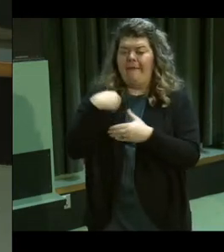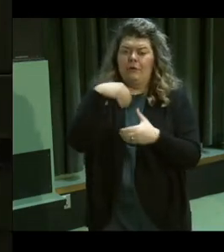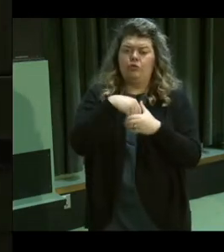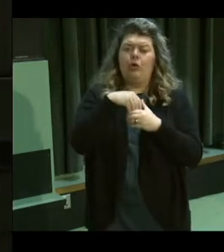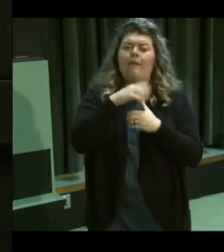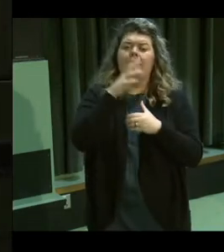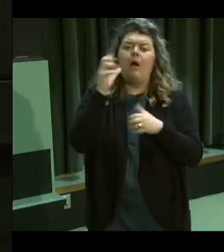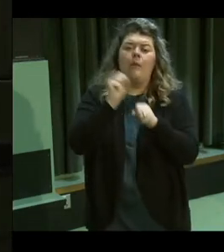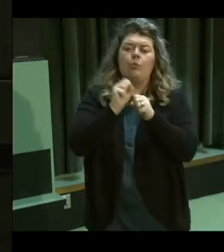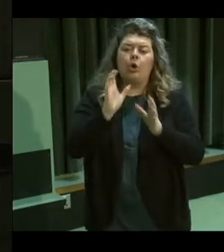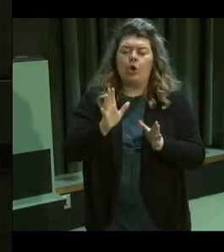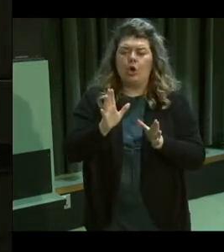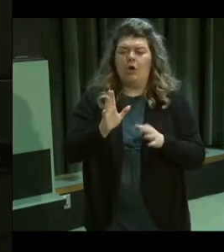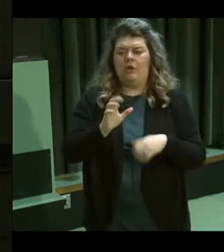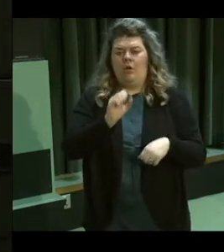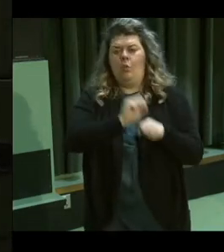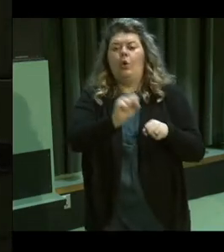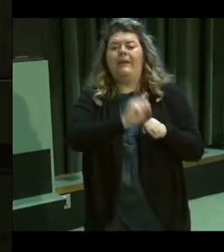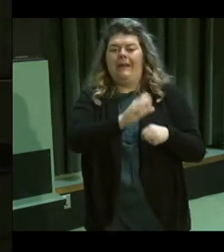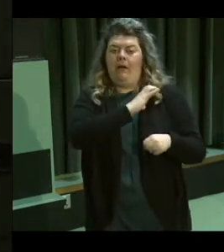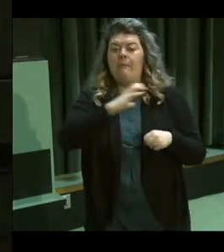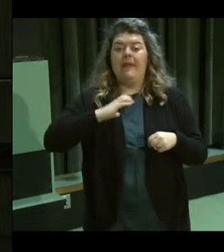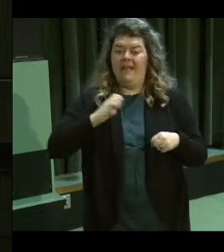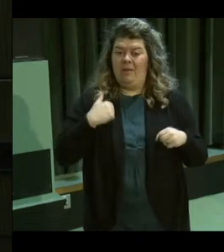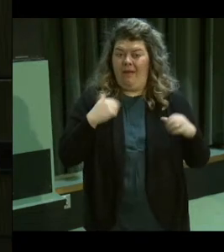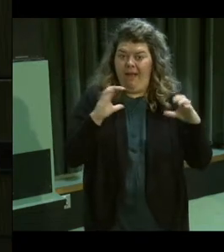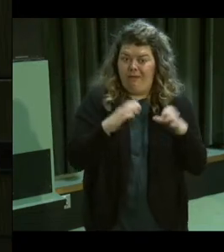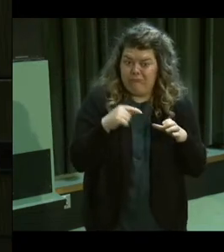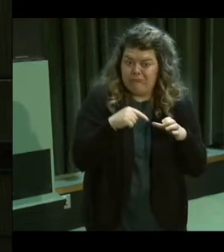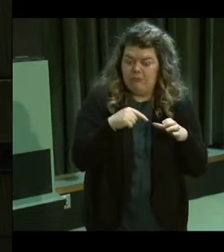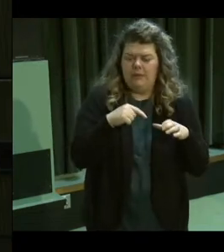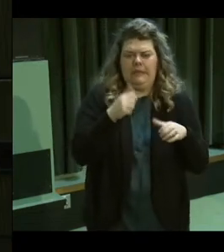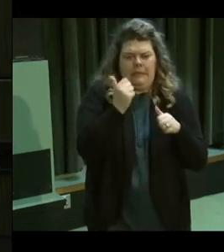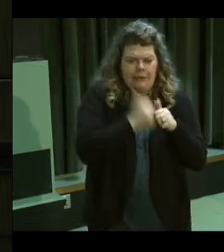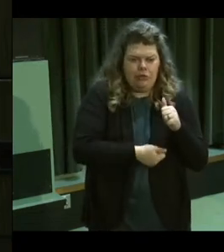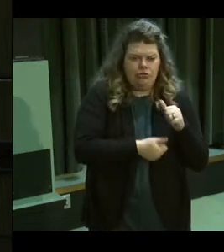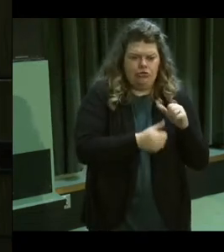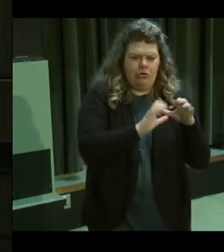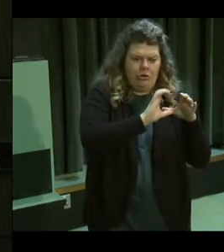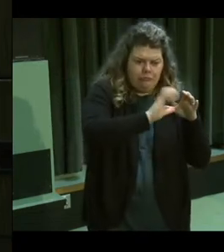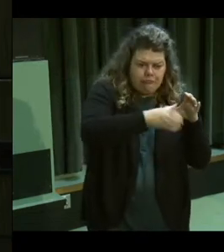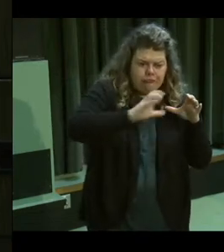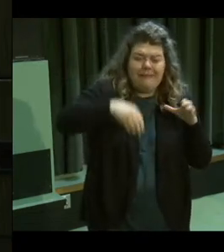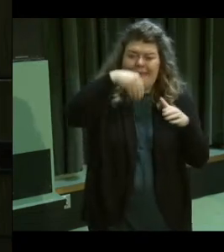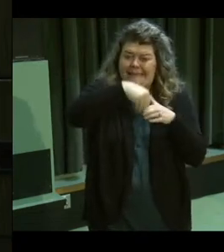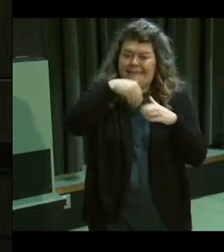farm worker working committee